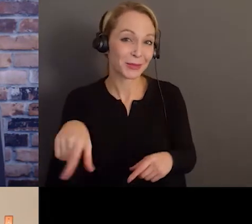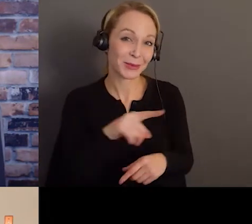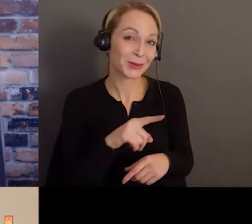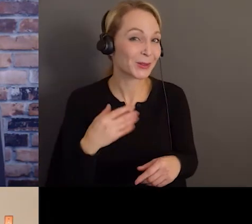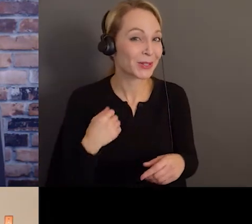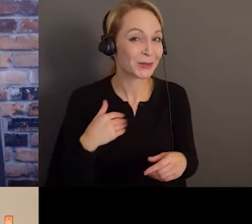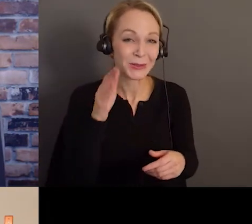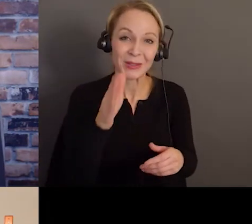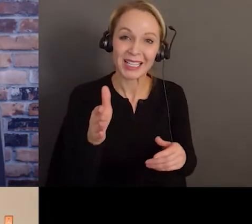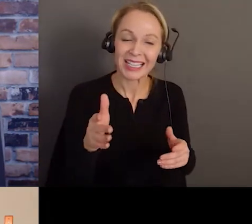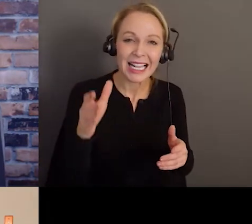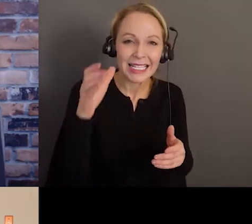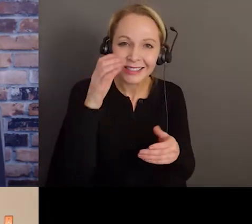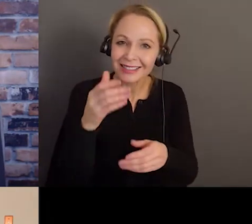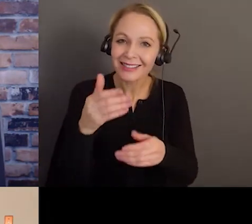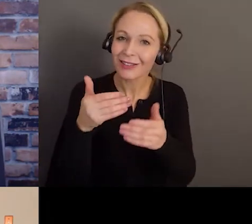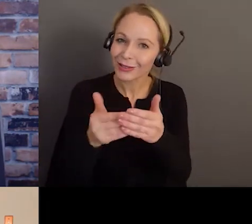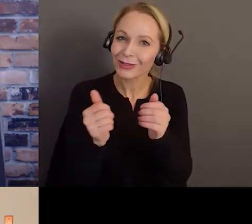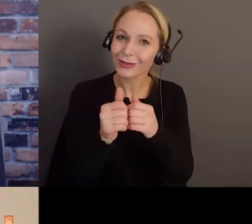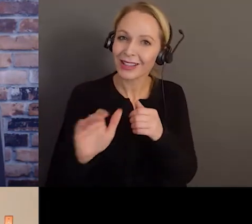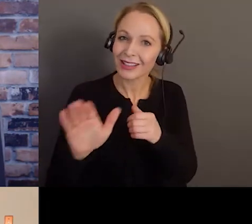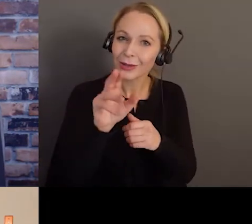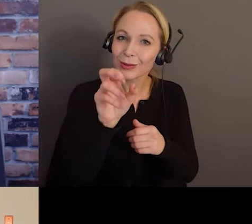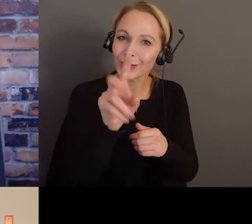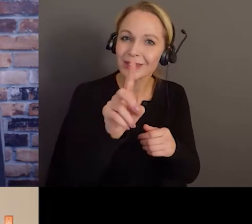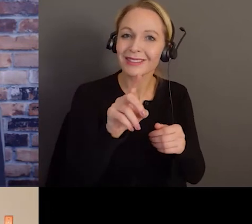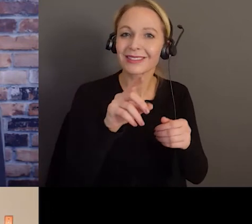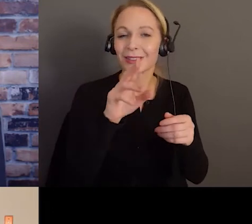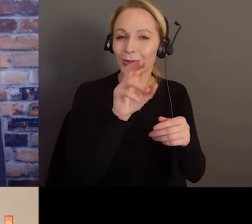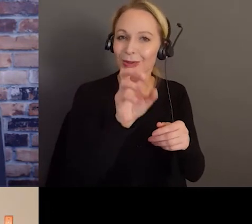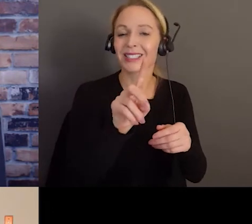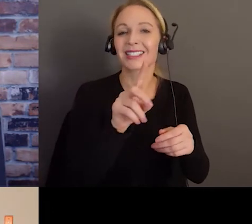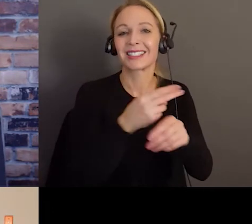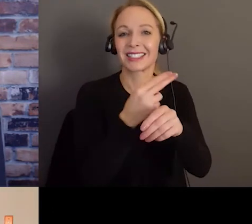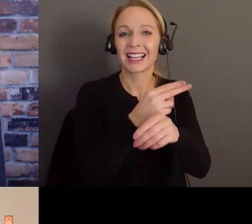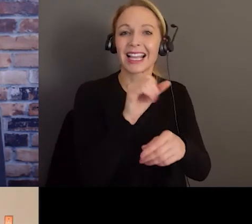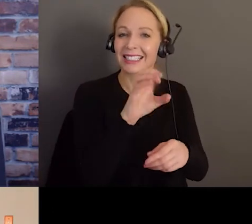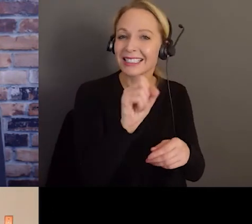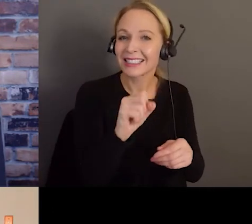WE'RE GOING TO LISTEN CLOSELY TO THE USE CASES YOU ARE INTERESTED IN.